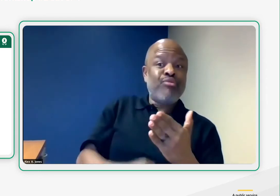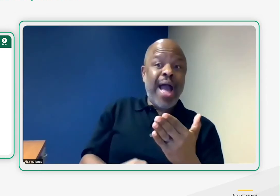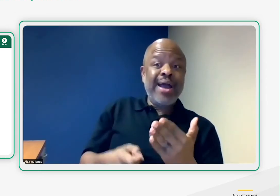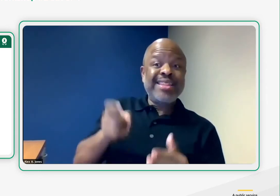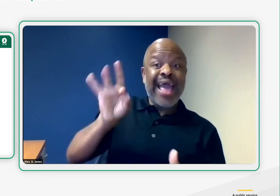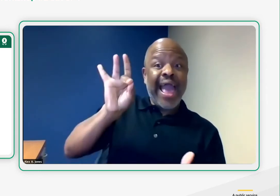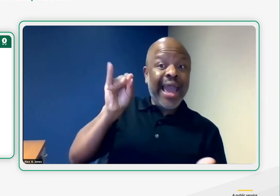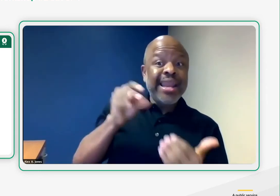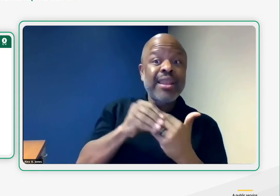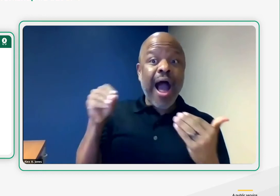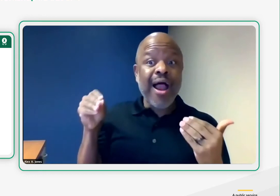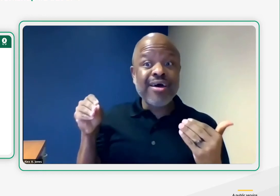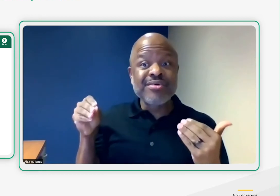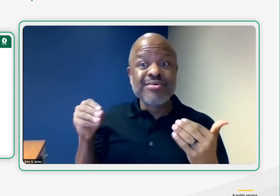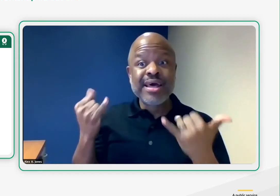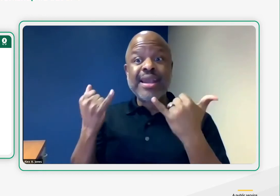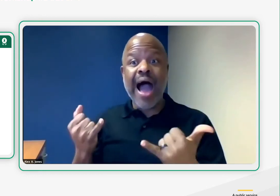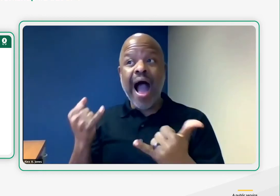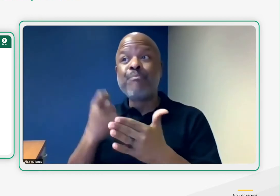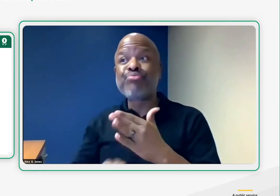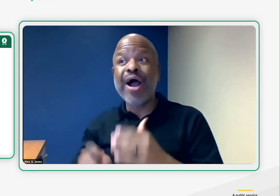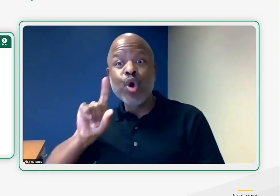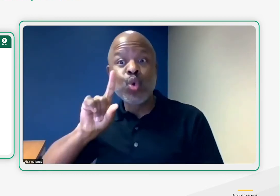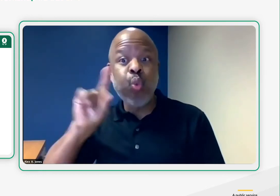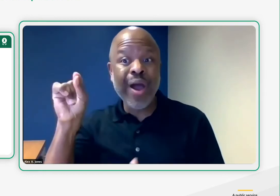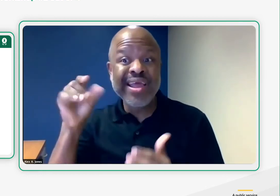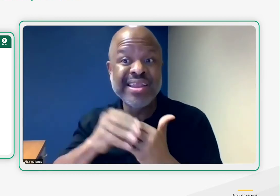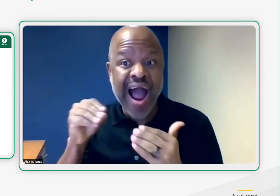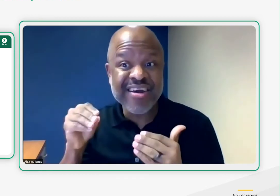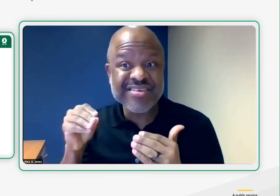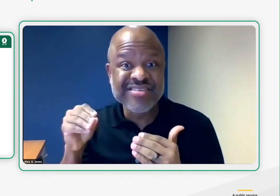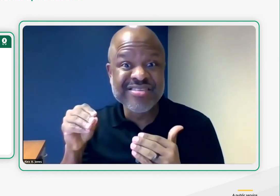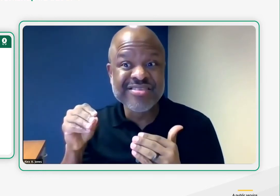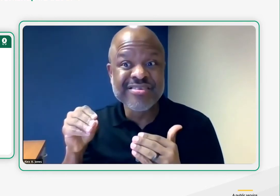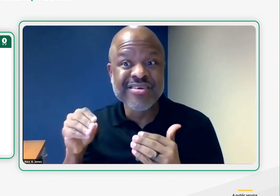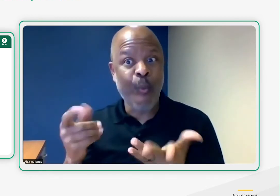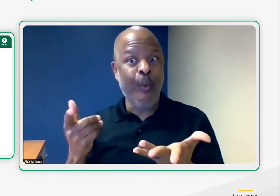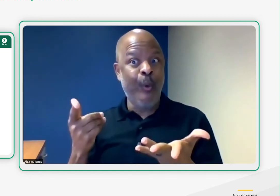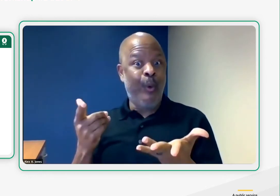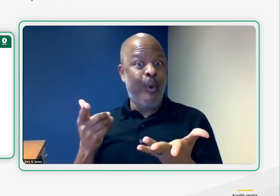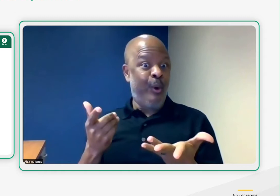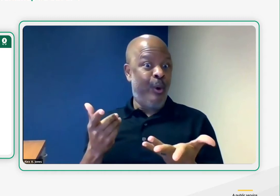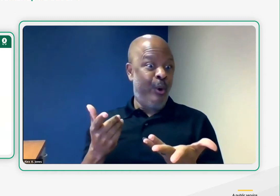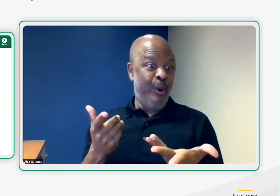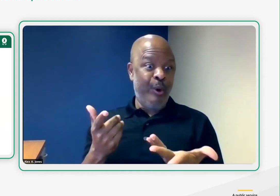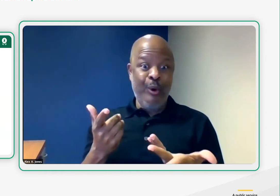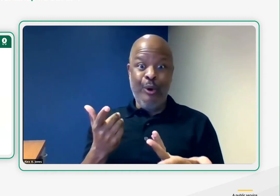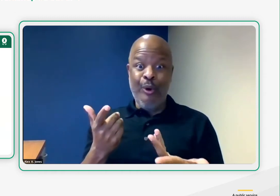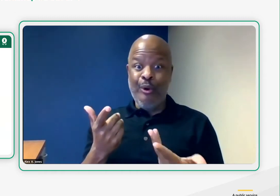Right? If you look at a price, and you see it was $80 originally, but then you see it again for $20, you realize that's a huge reduction.